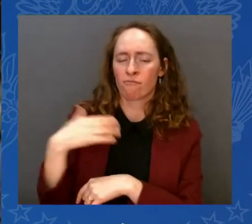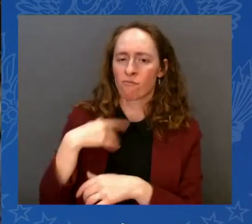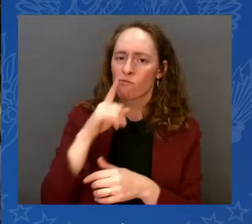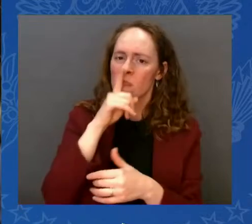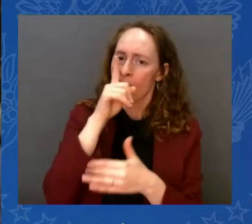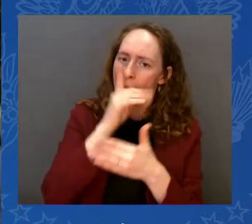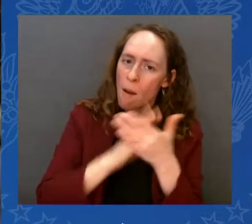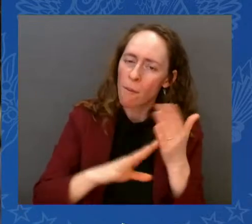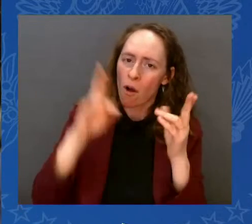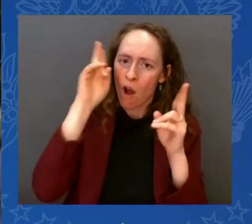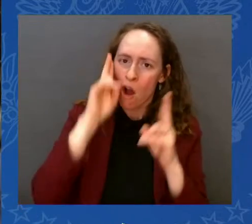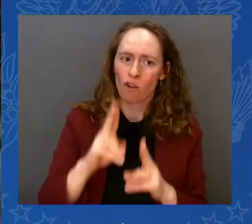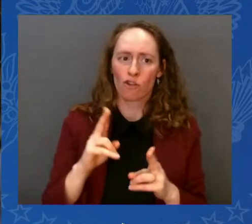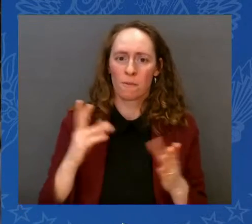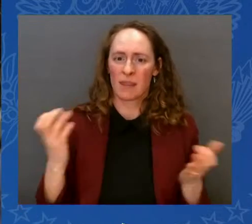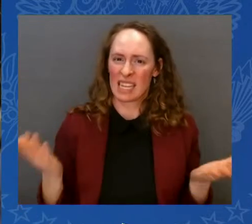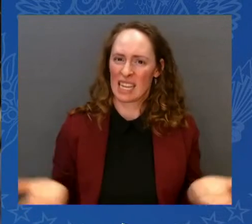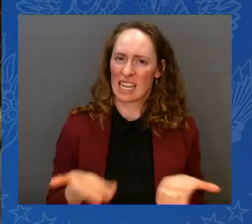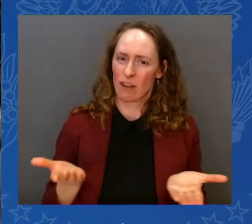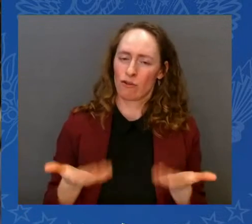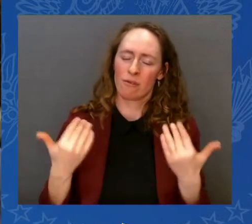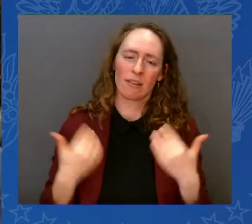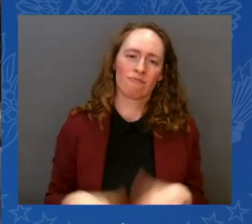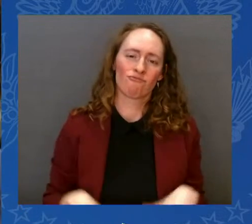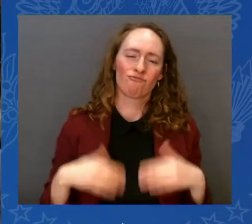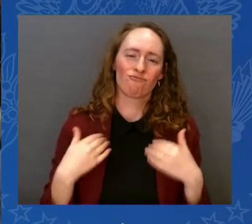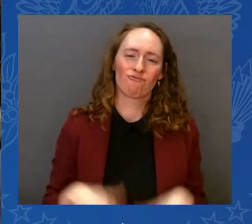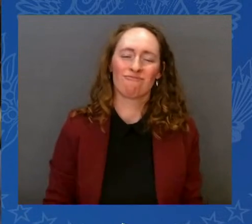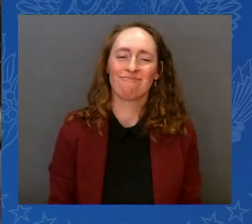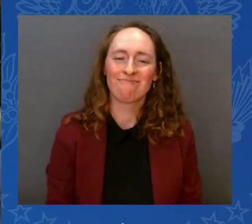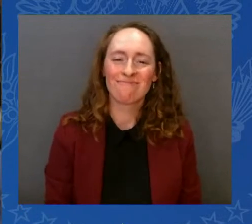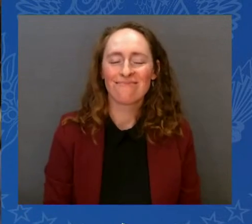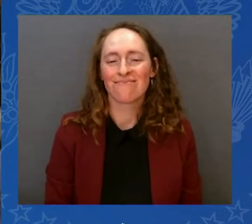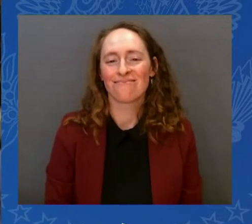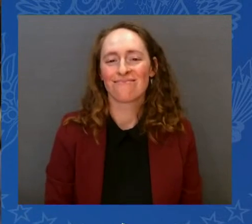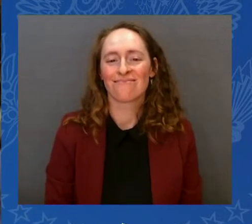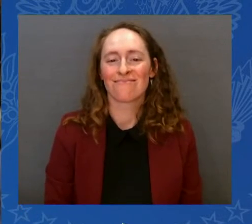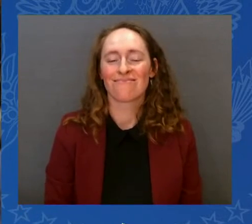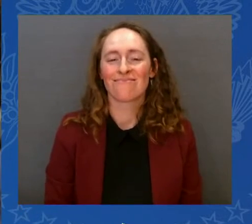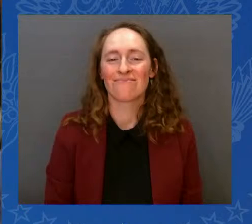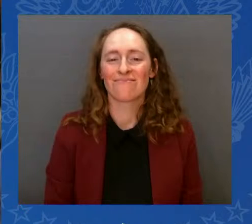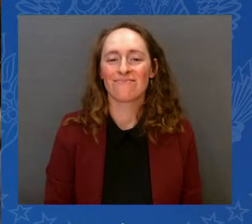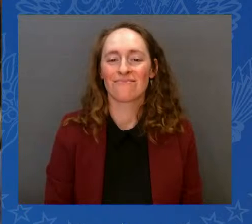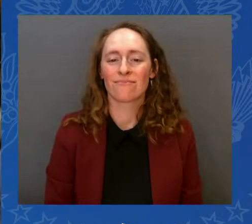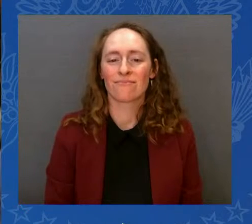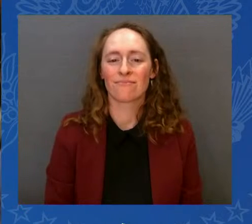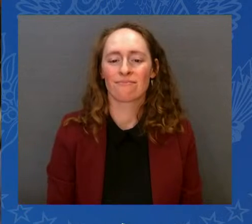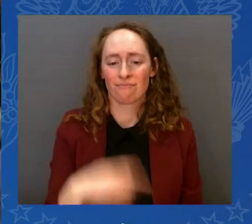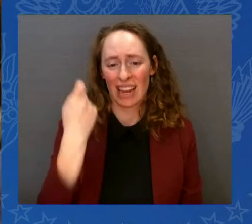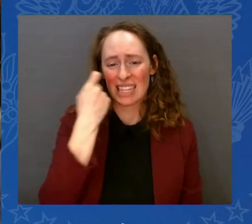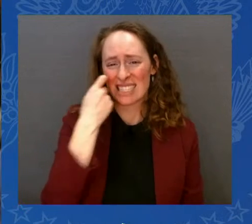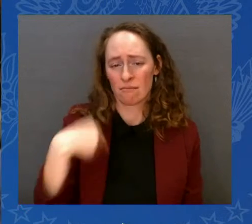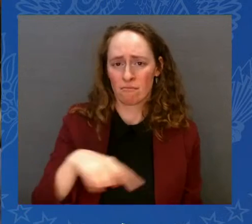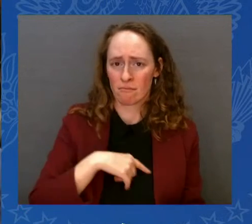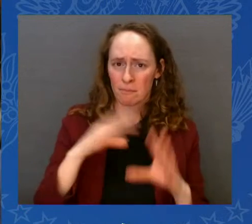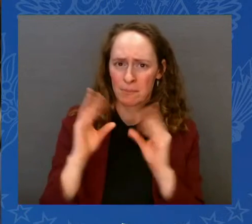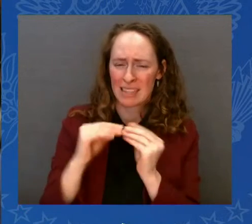We had a really good discussion, prior to your coming in, about the many accomplishments that you've achieved --